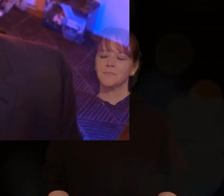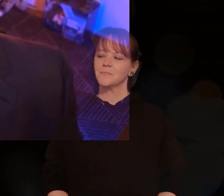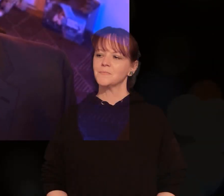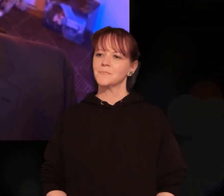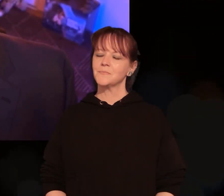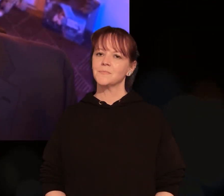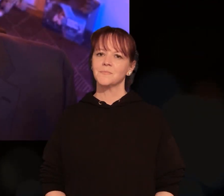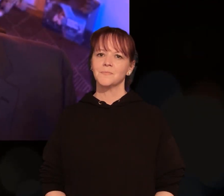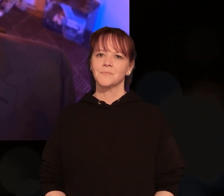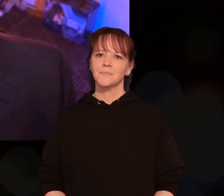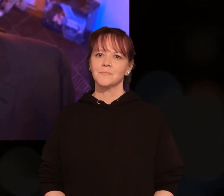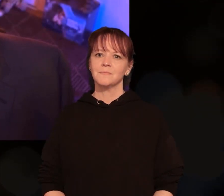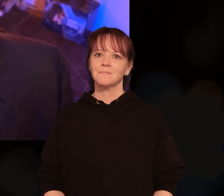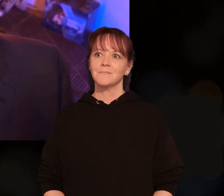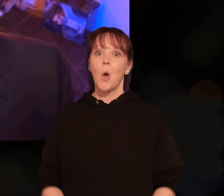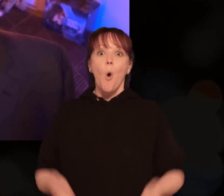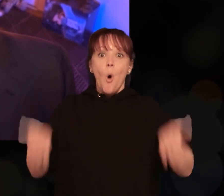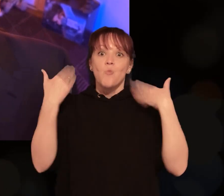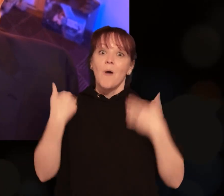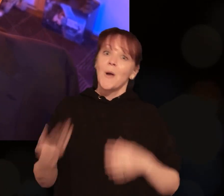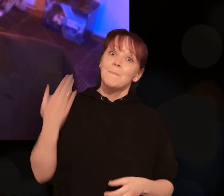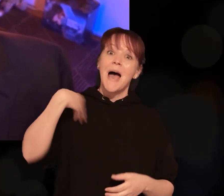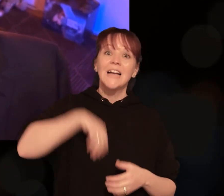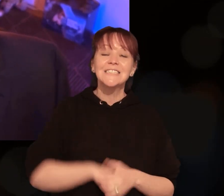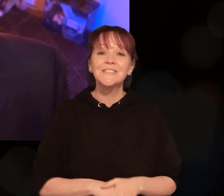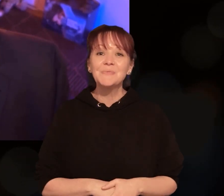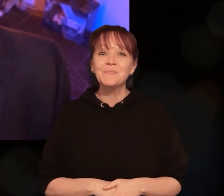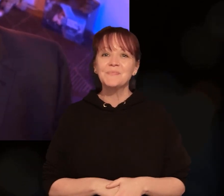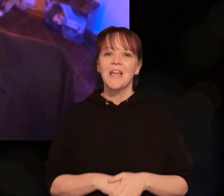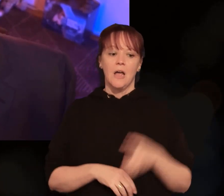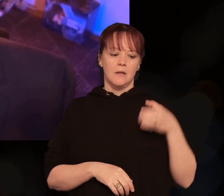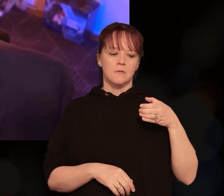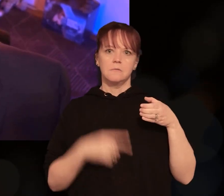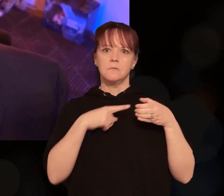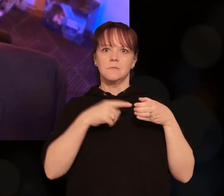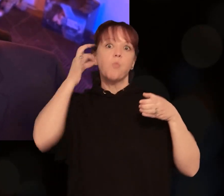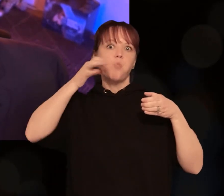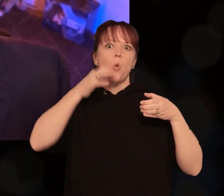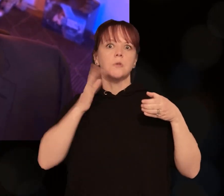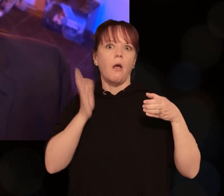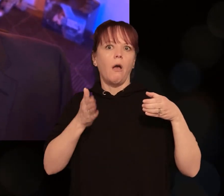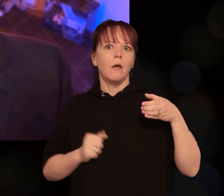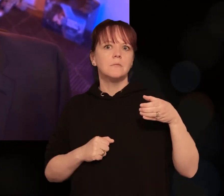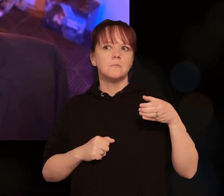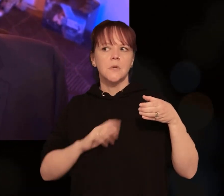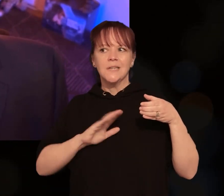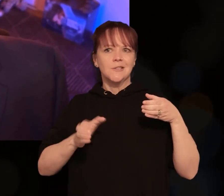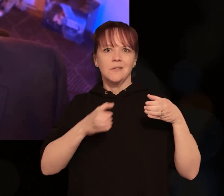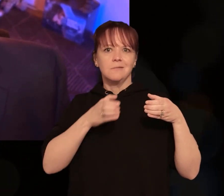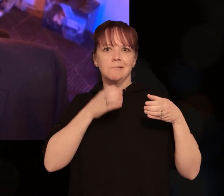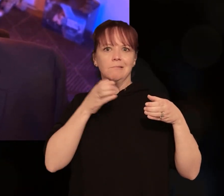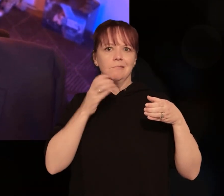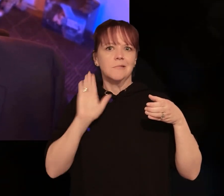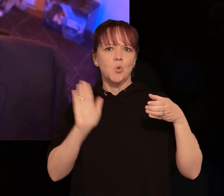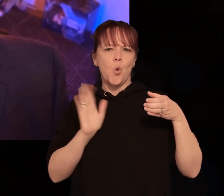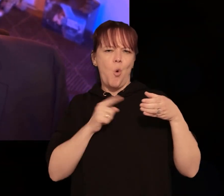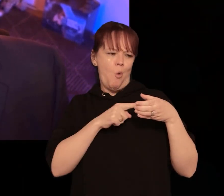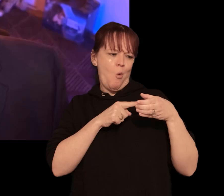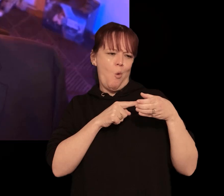UPBEAT MUSIC Oh, welcome back. STUTTERING This is water. It's not an adult beverage,